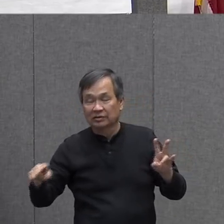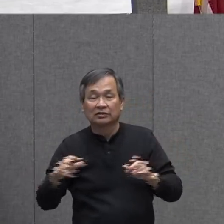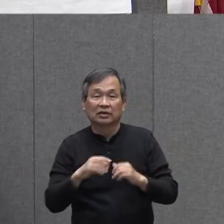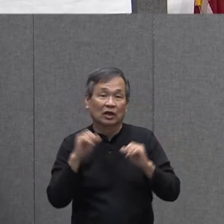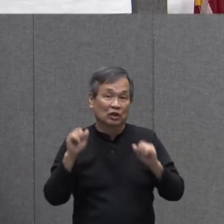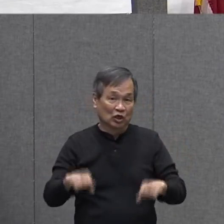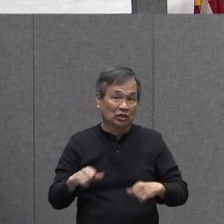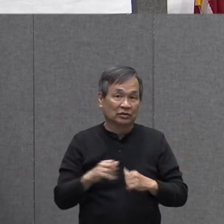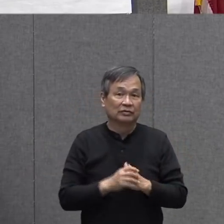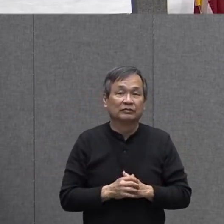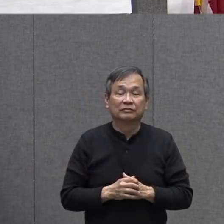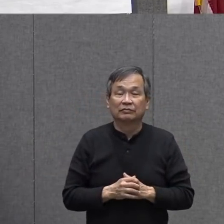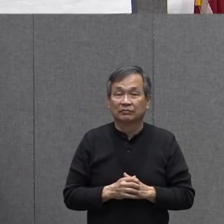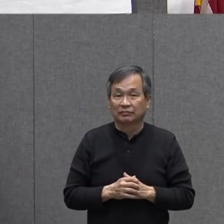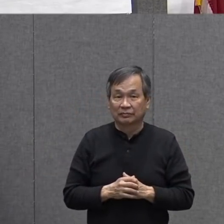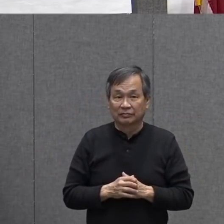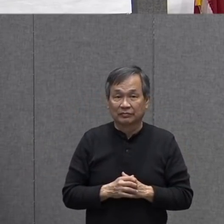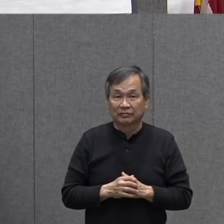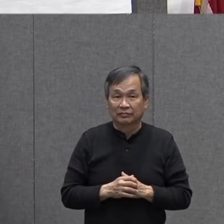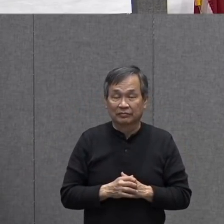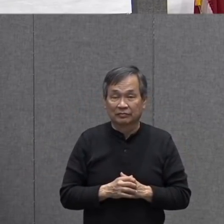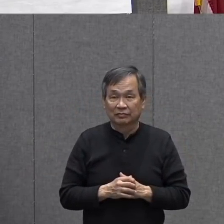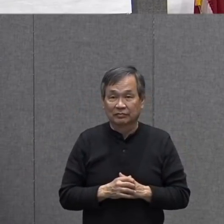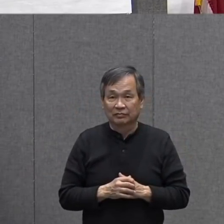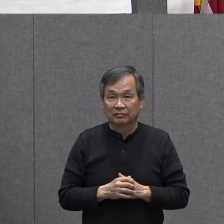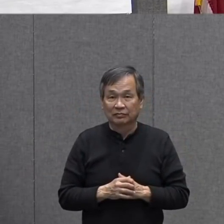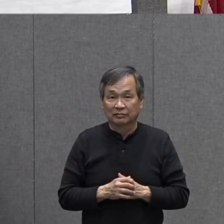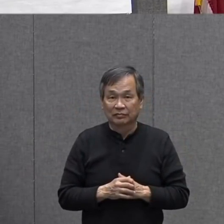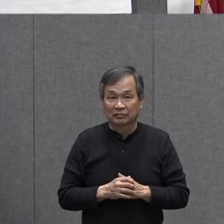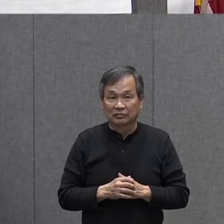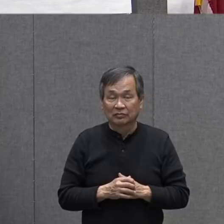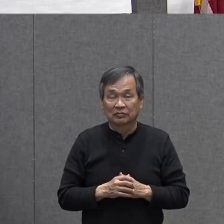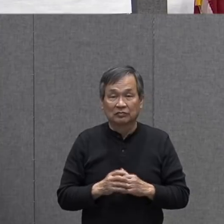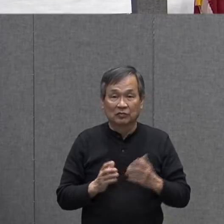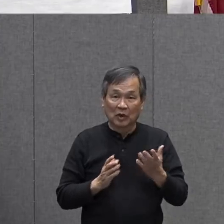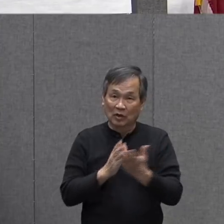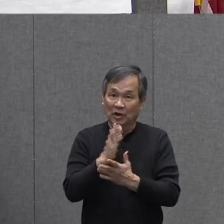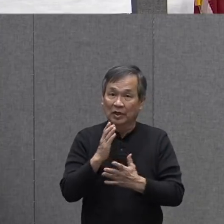Three jumps of 10. All right, what's next after 187?